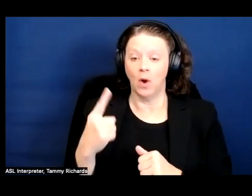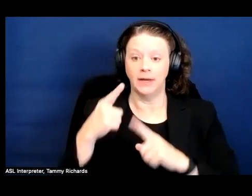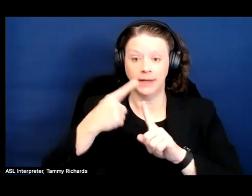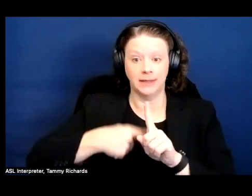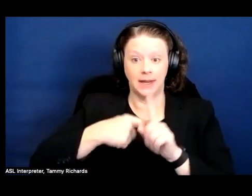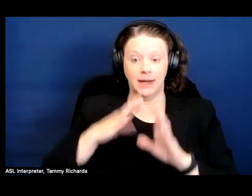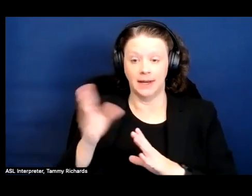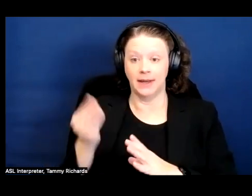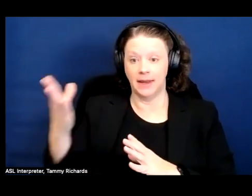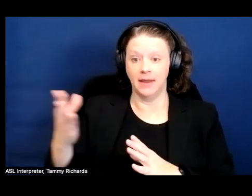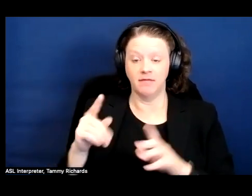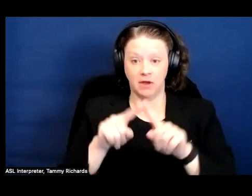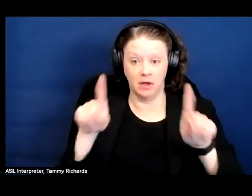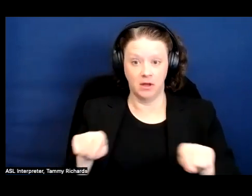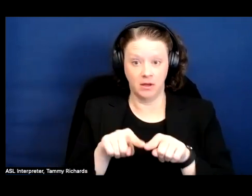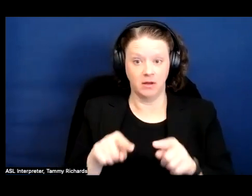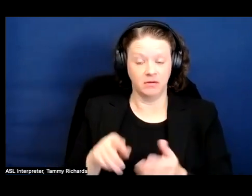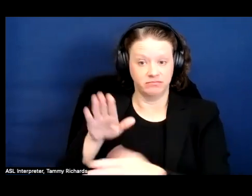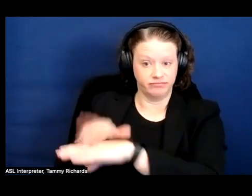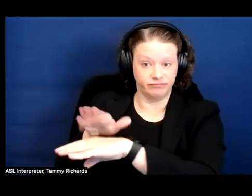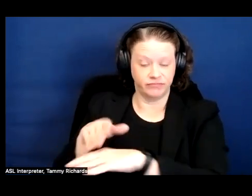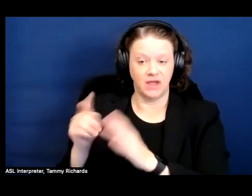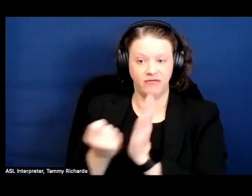of either a disability or the need for a reasonable accommodation.